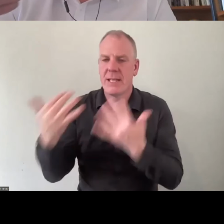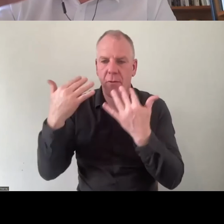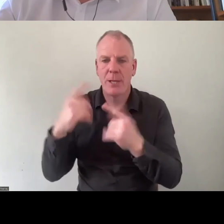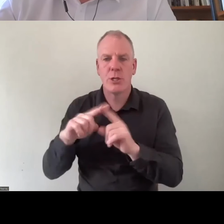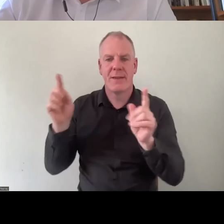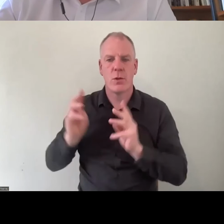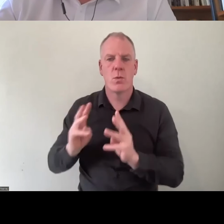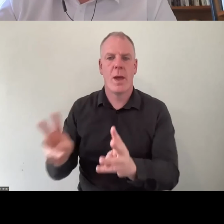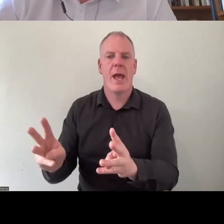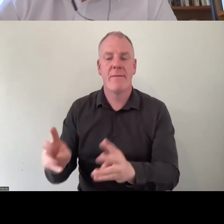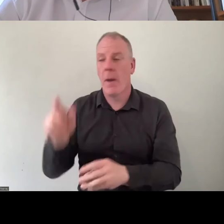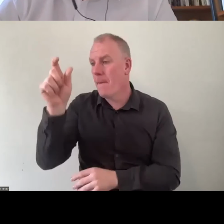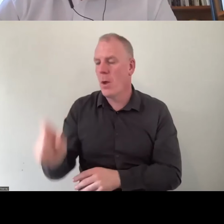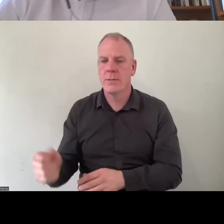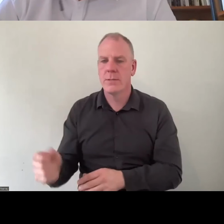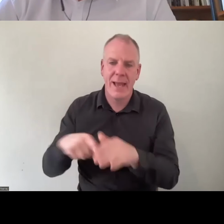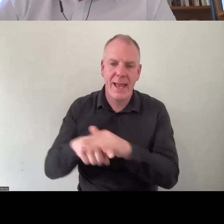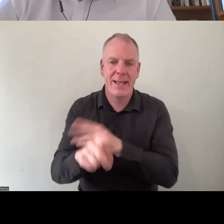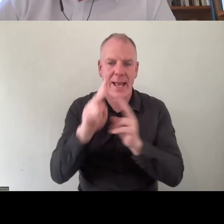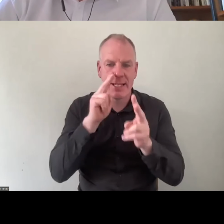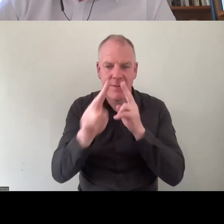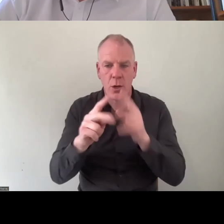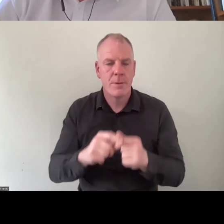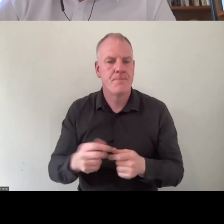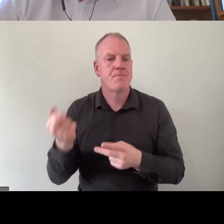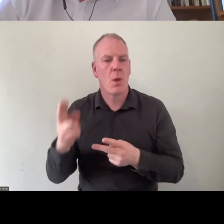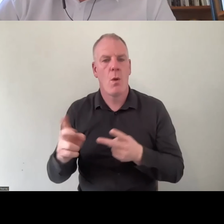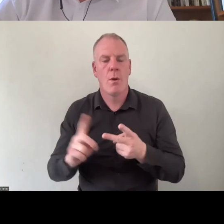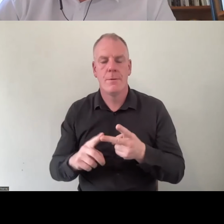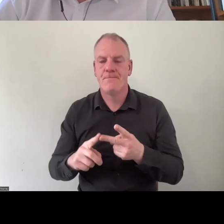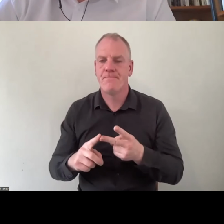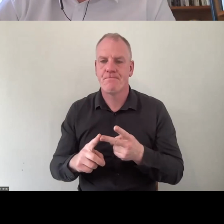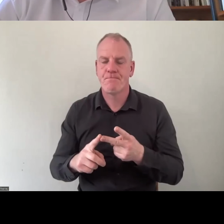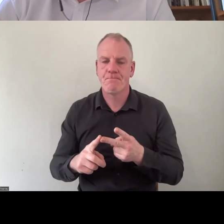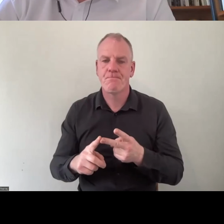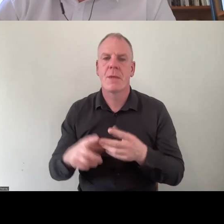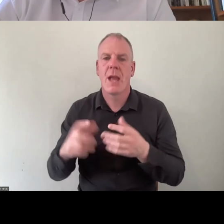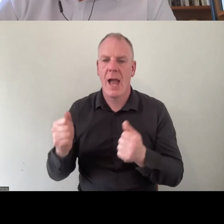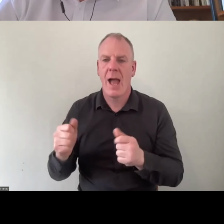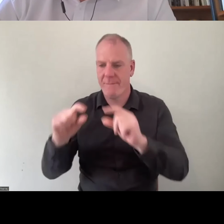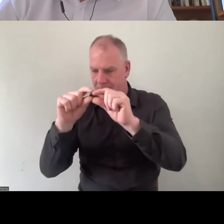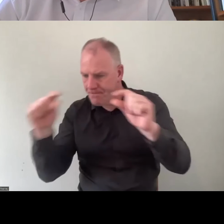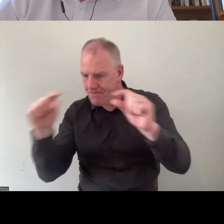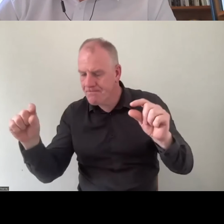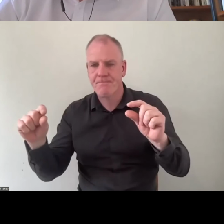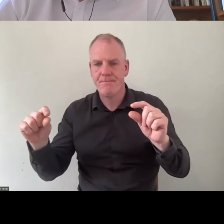for somebody attending an interview, or it could be making sure that you put a strapline on your advertising